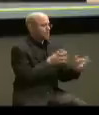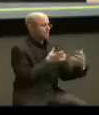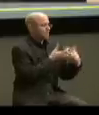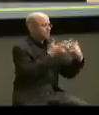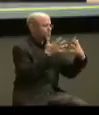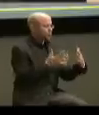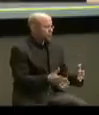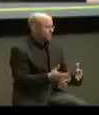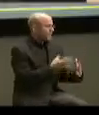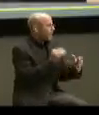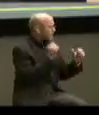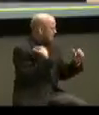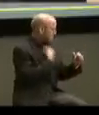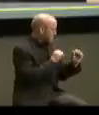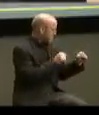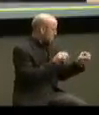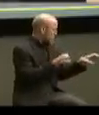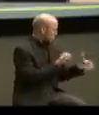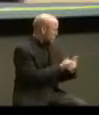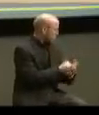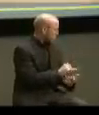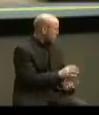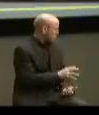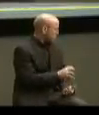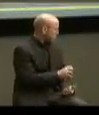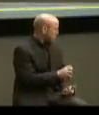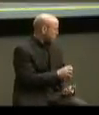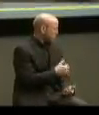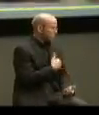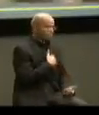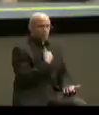ATLANTA AS FAR AS JOINING THE PARTNERSHIP AND CAN WE EVEN DO THAT?